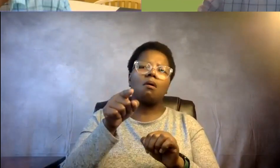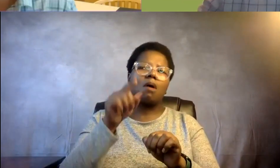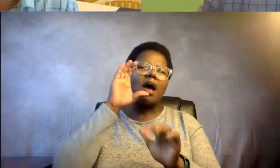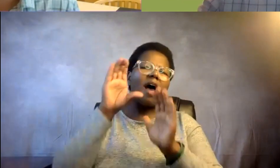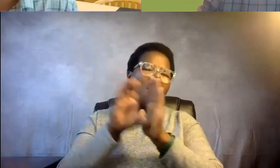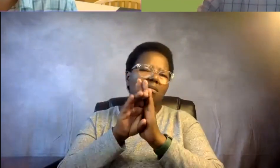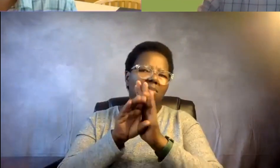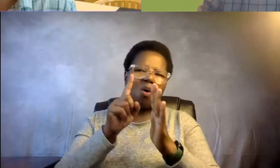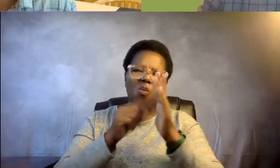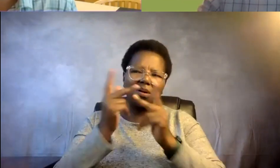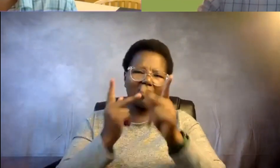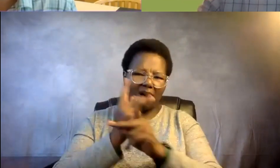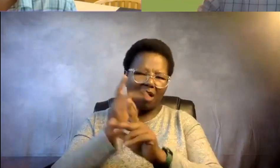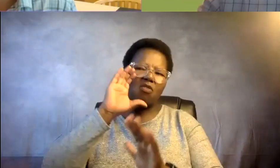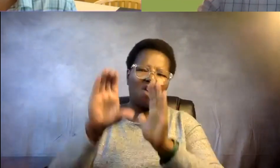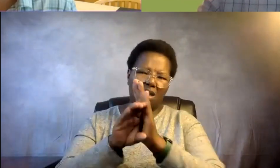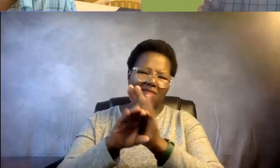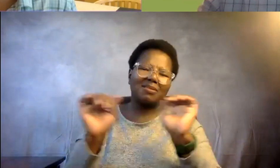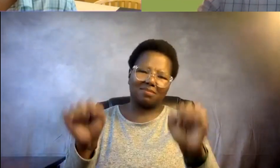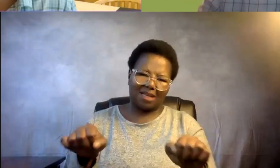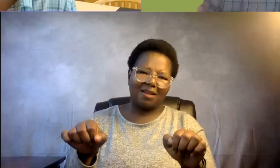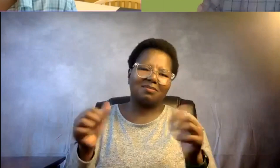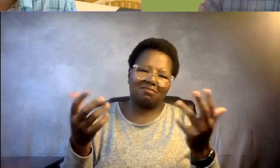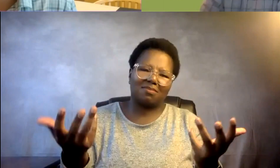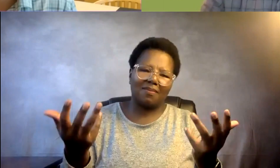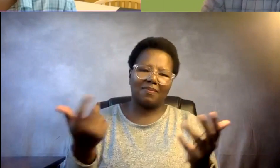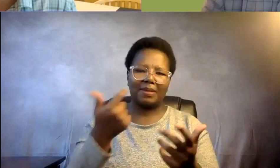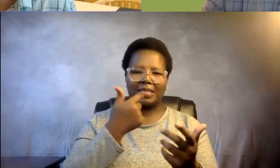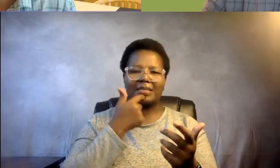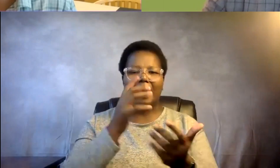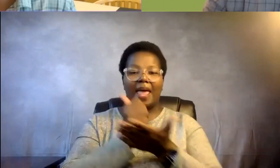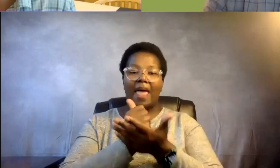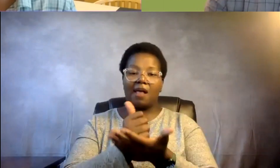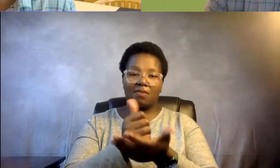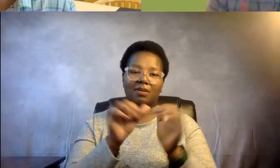and that could be really helpful to maybe identify if there's a significant mismatch